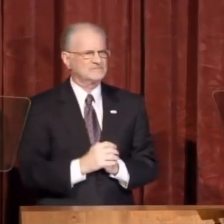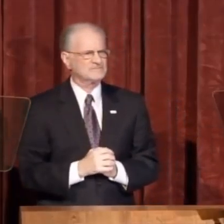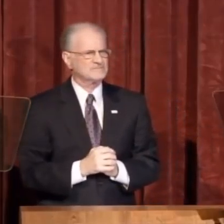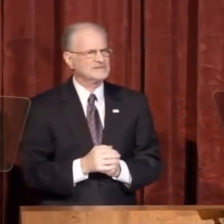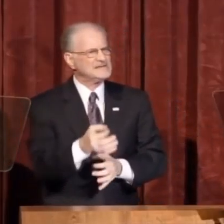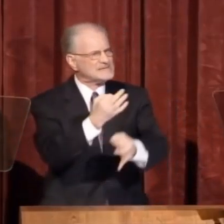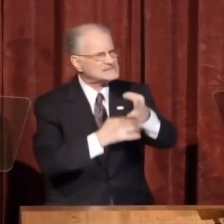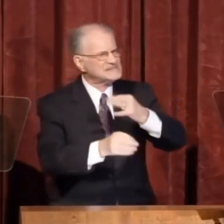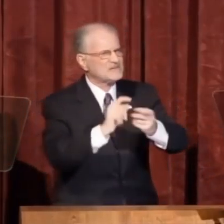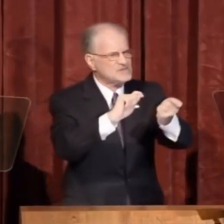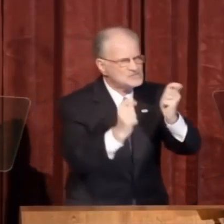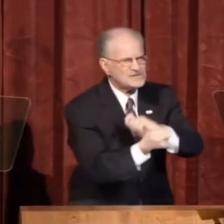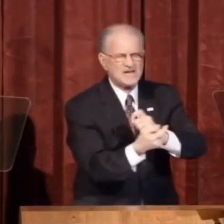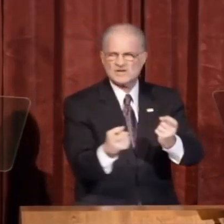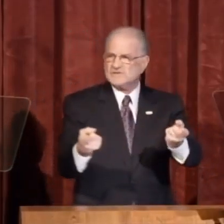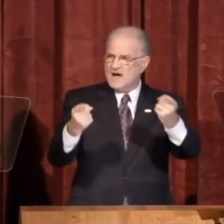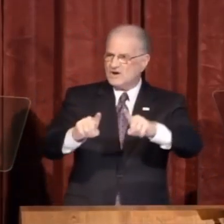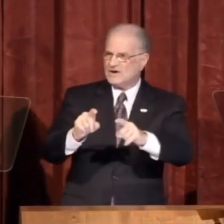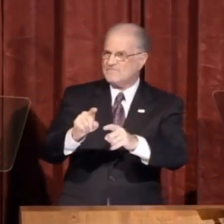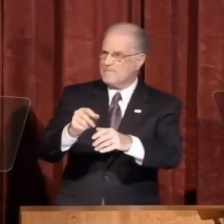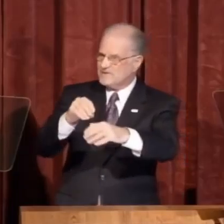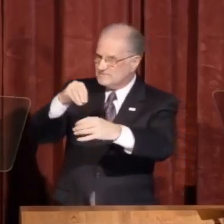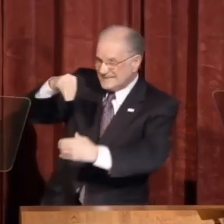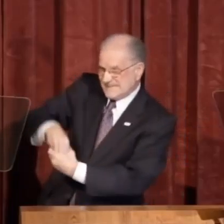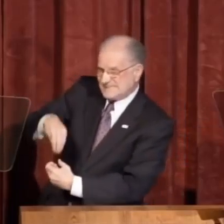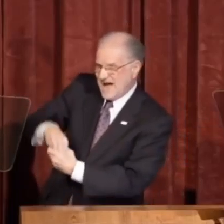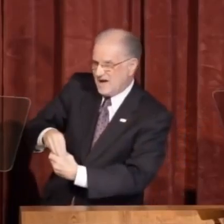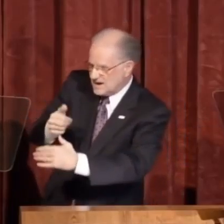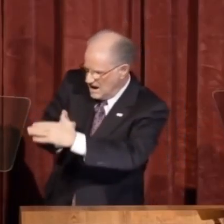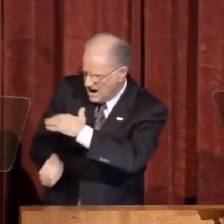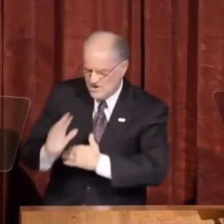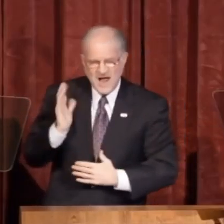We attended to others' opinions,